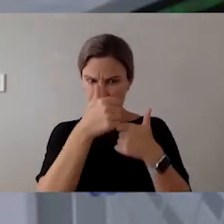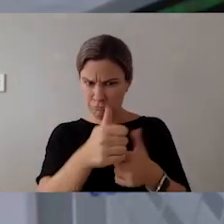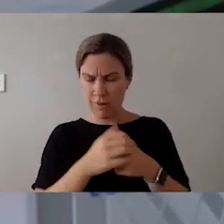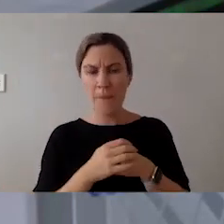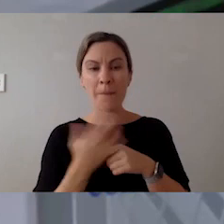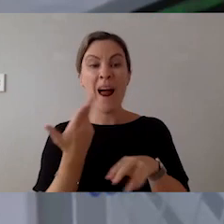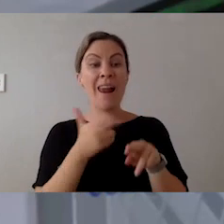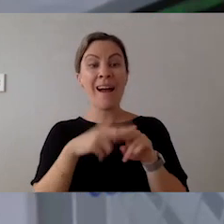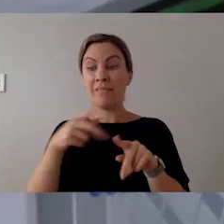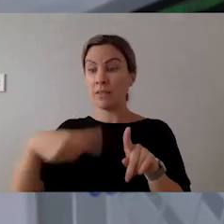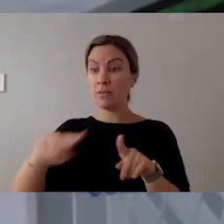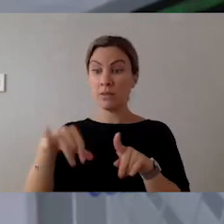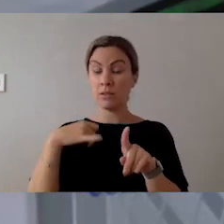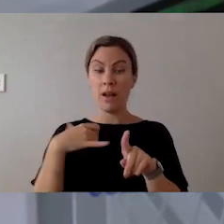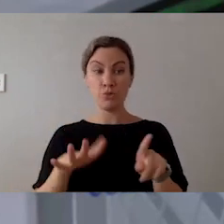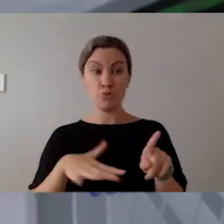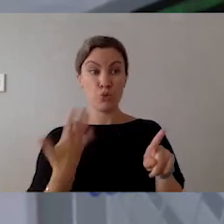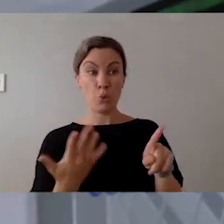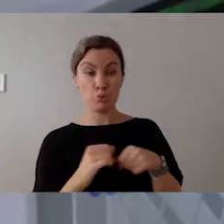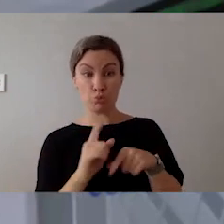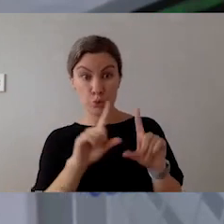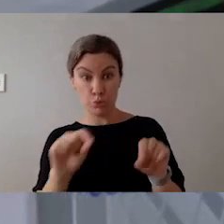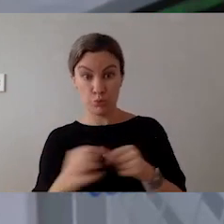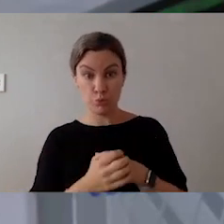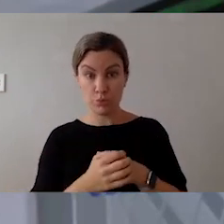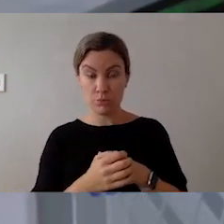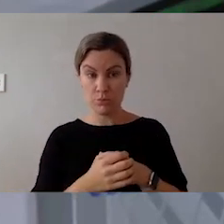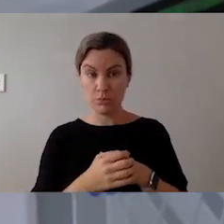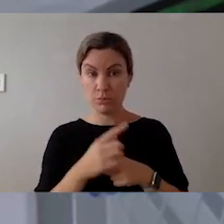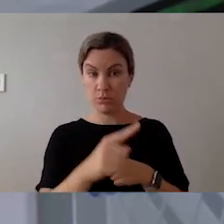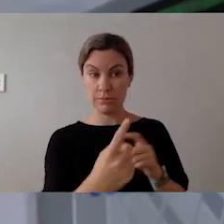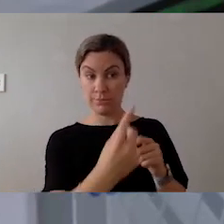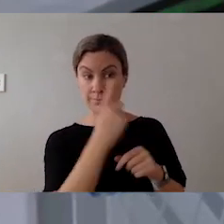blankly and say, "Well, there isn't a space in the spreadsheet for that,